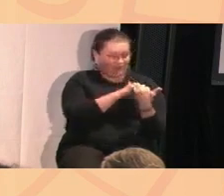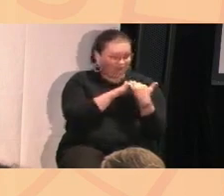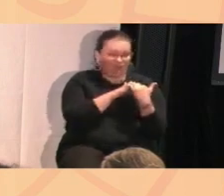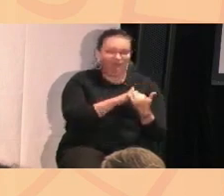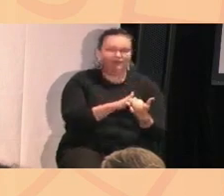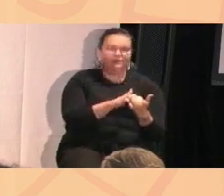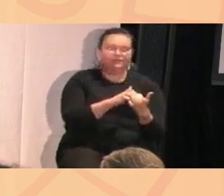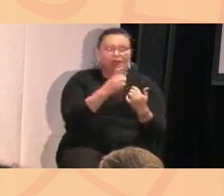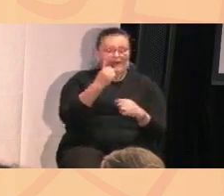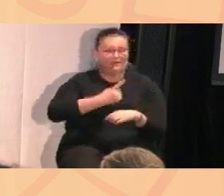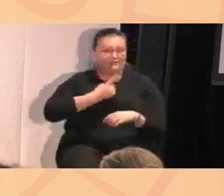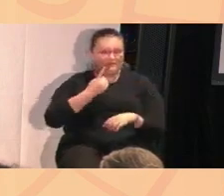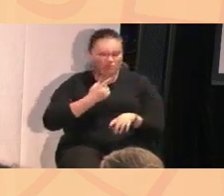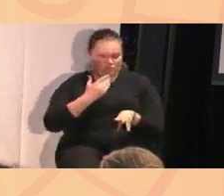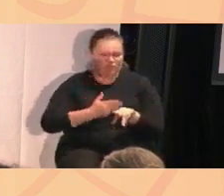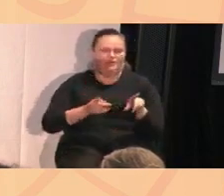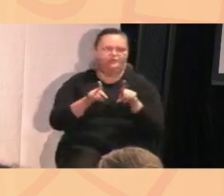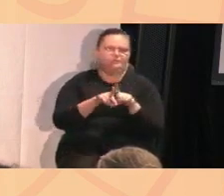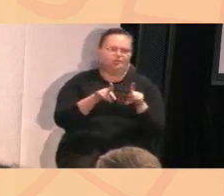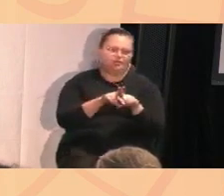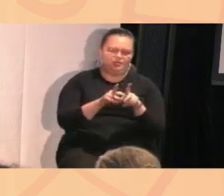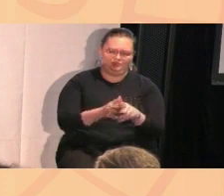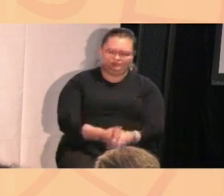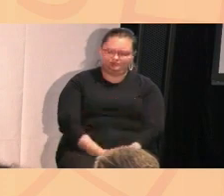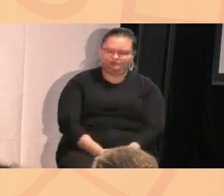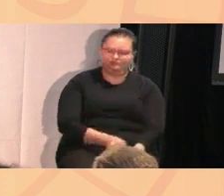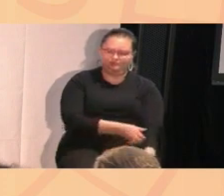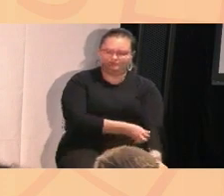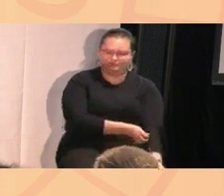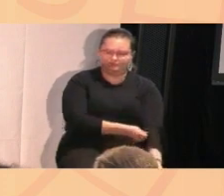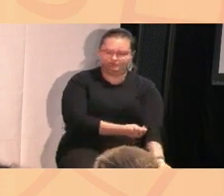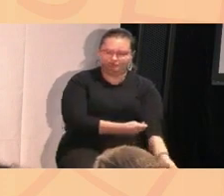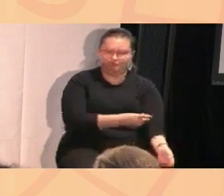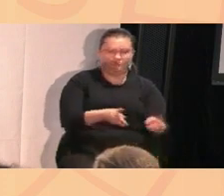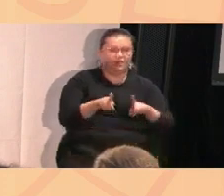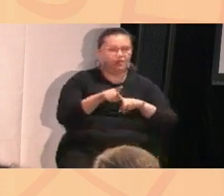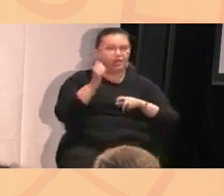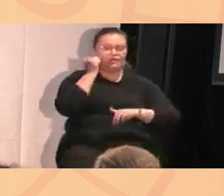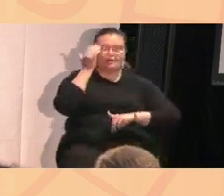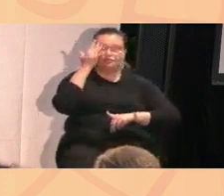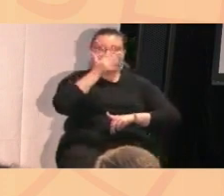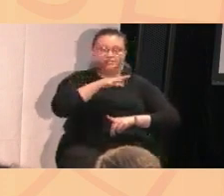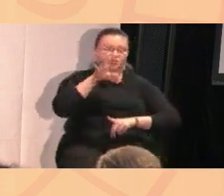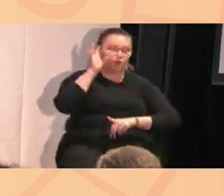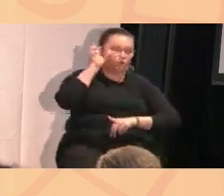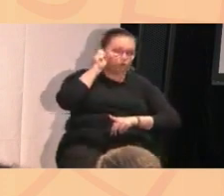what I'm going to leave behind. I think there are things we've worked on together